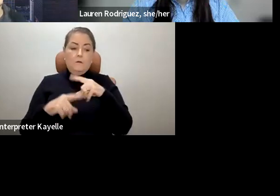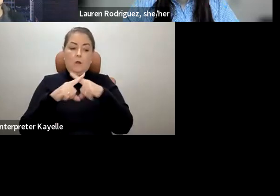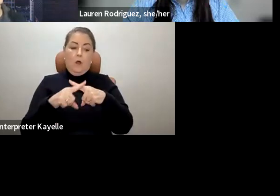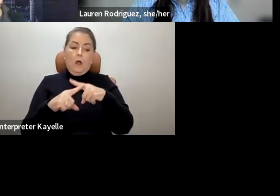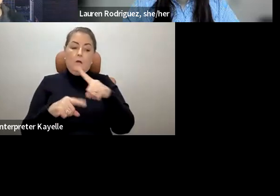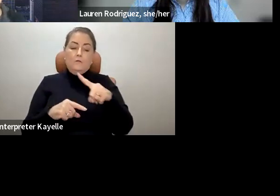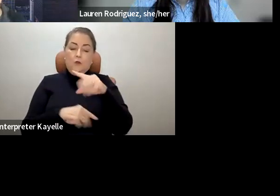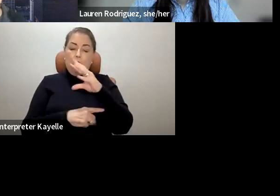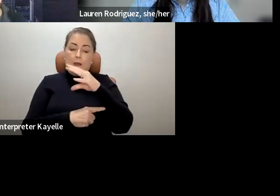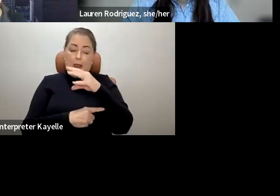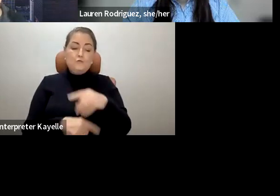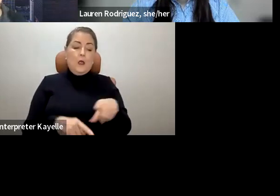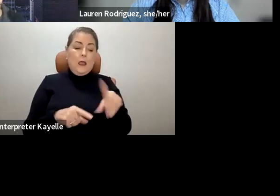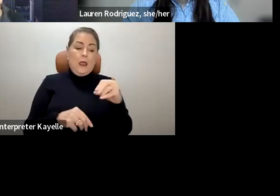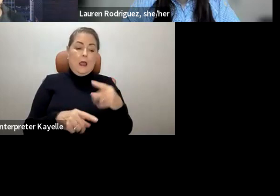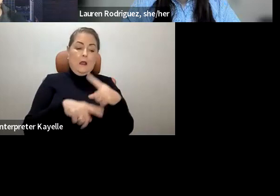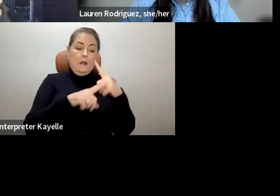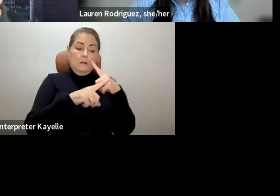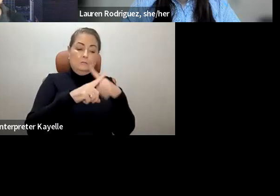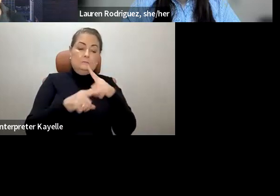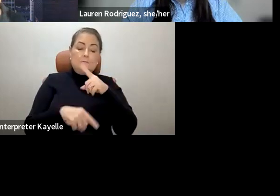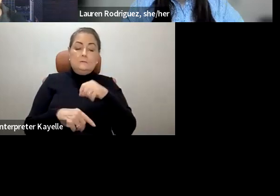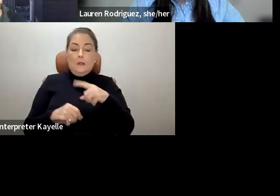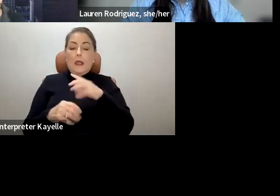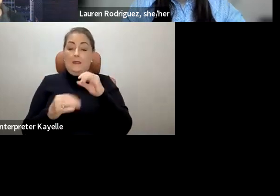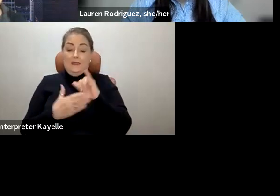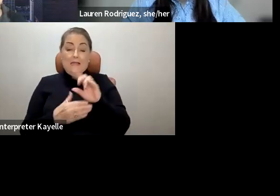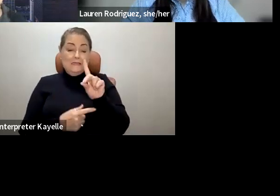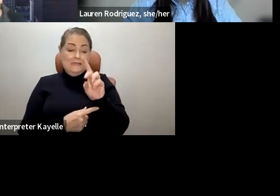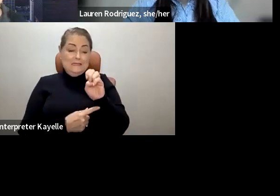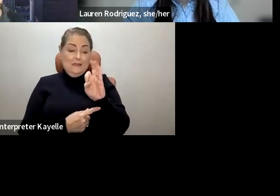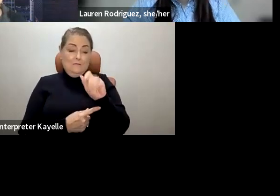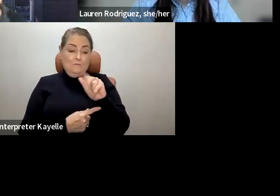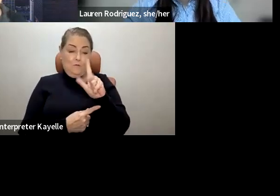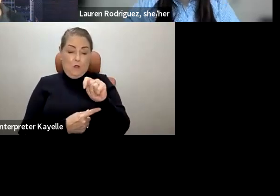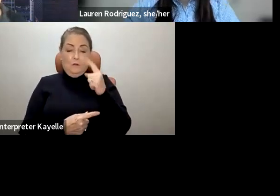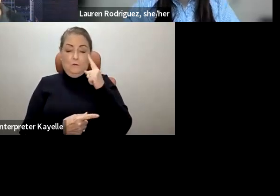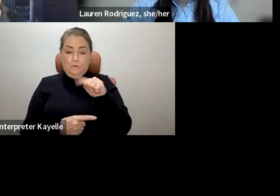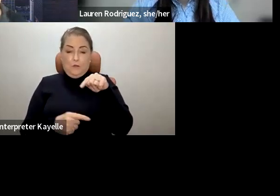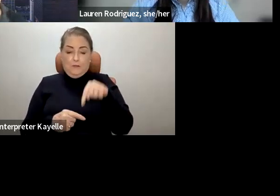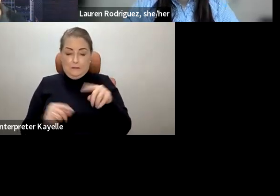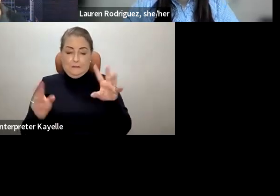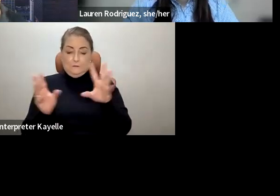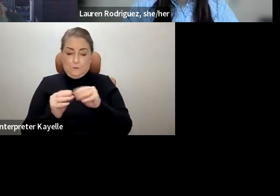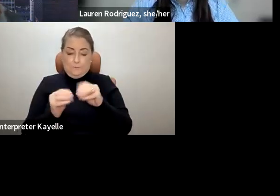default setting for this webinar. You may also change your name if you do not want your current name visible in the